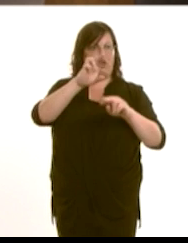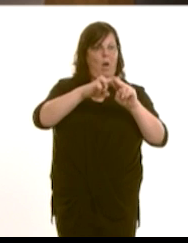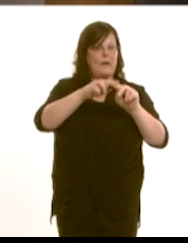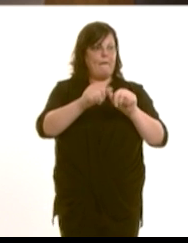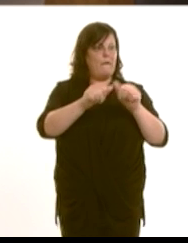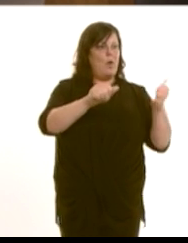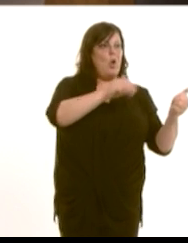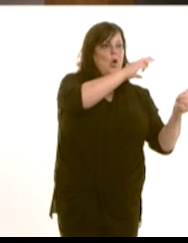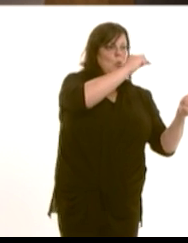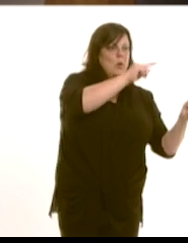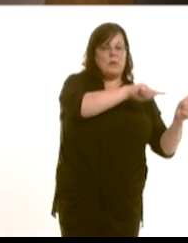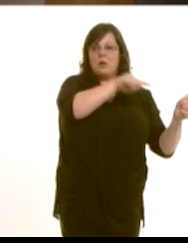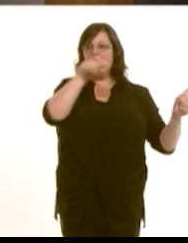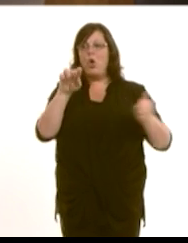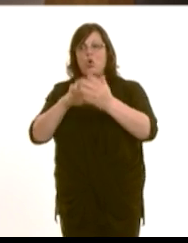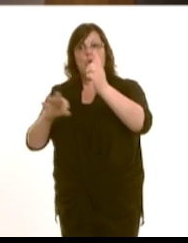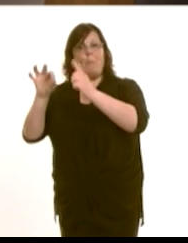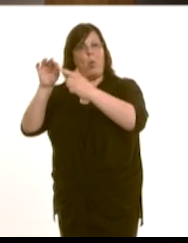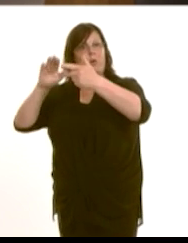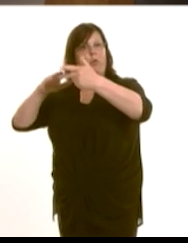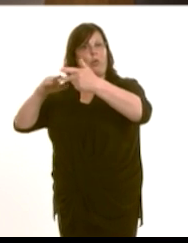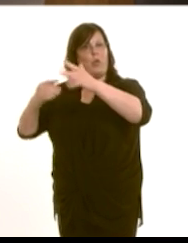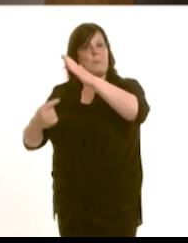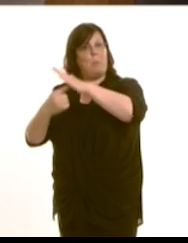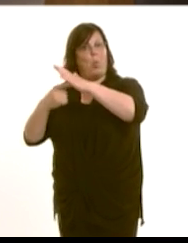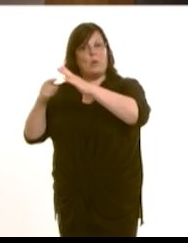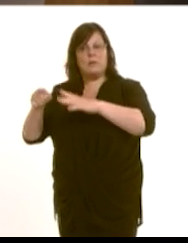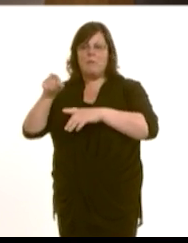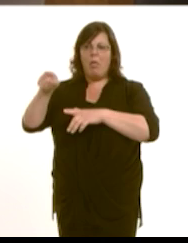Together with Cardiff and indeed the valley areas to the north, they will all play an